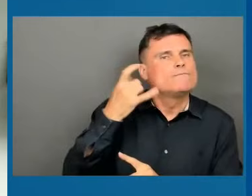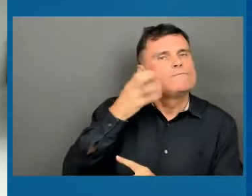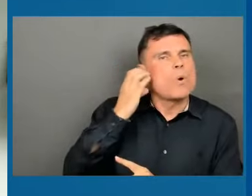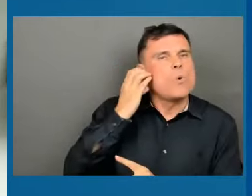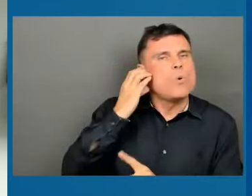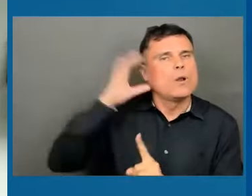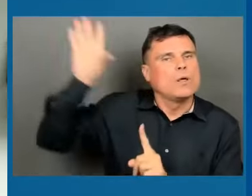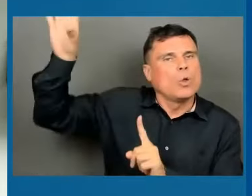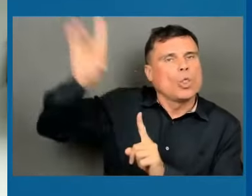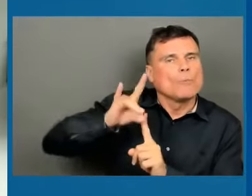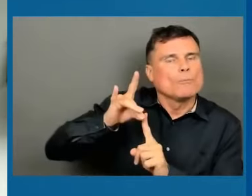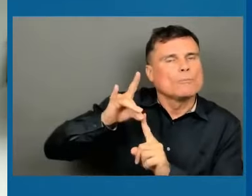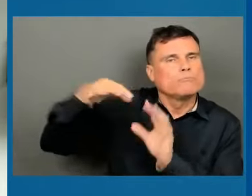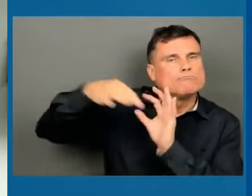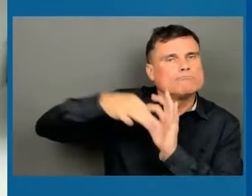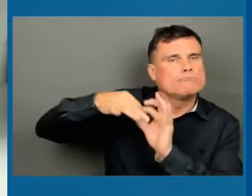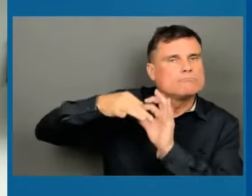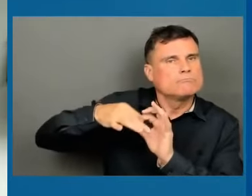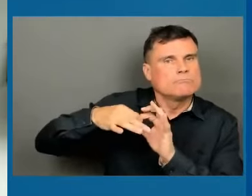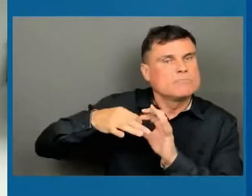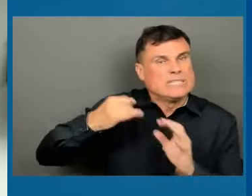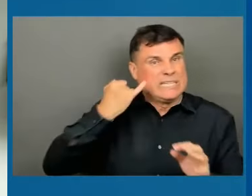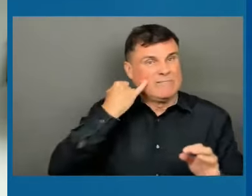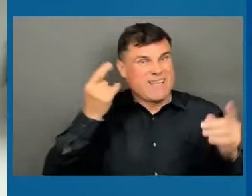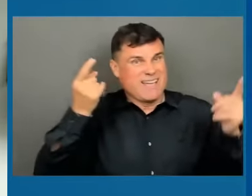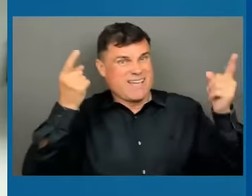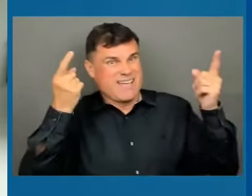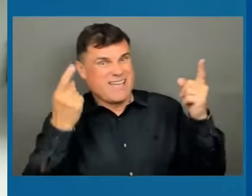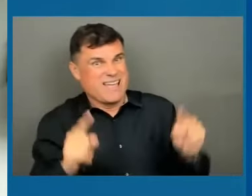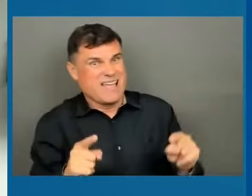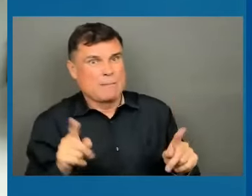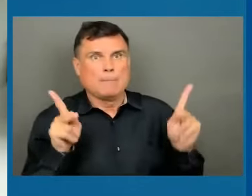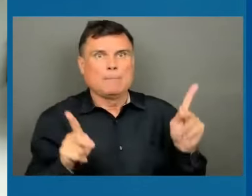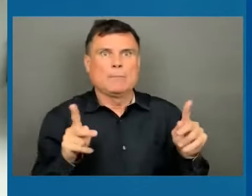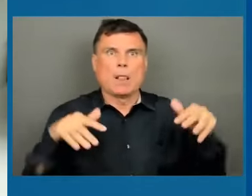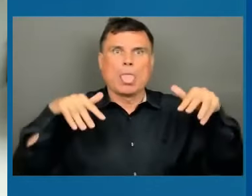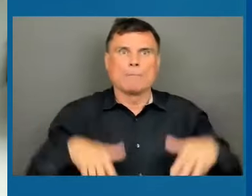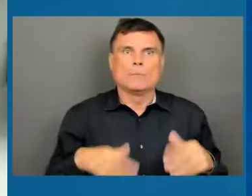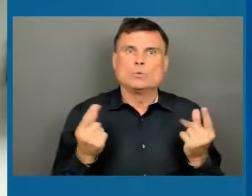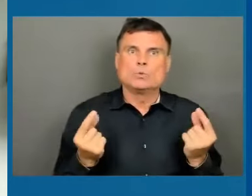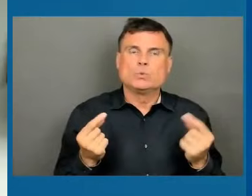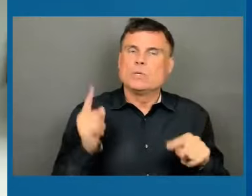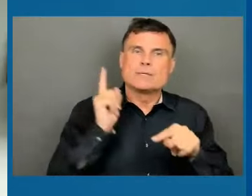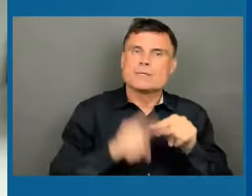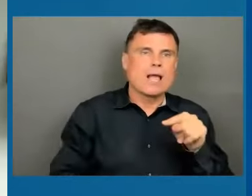Yeah, thanks. Yeah, so we certainly have a variety of